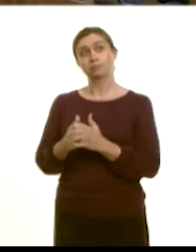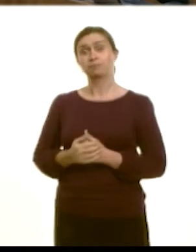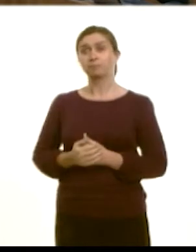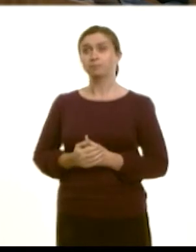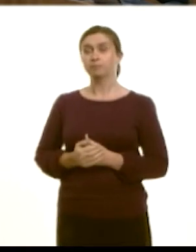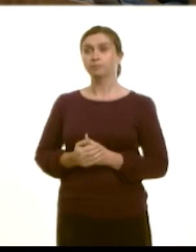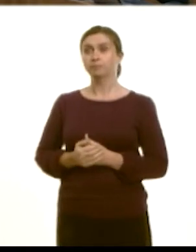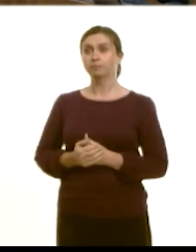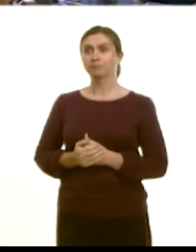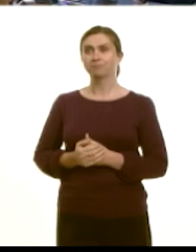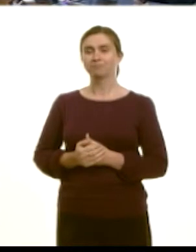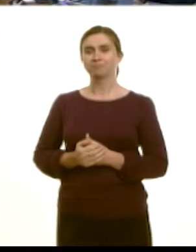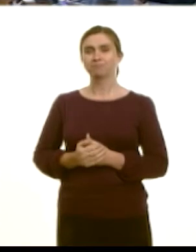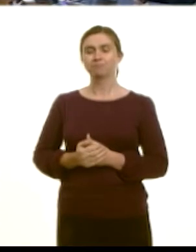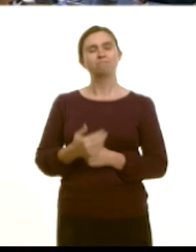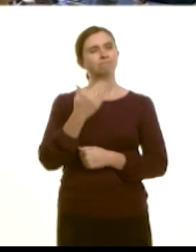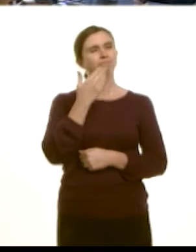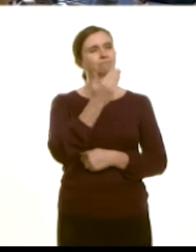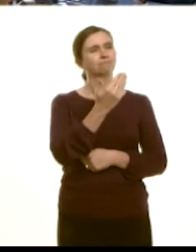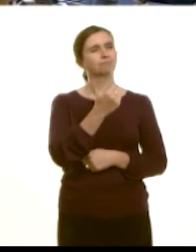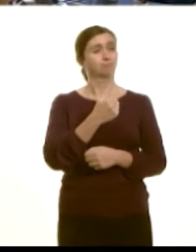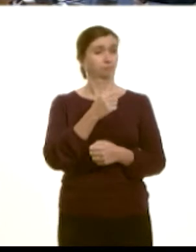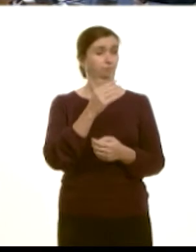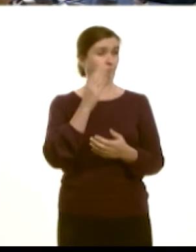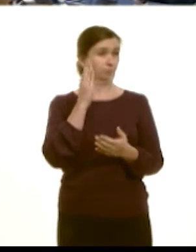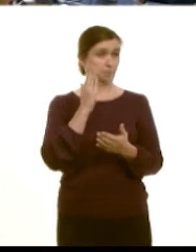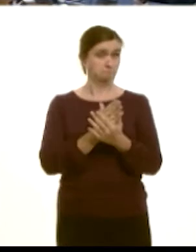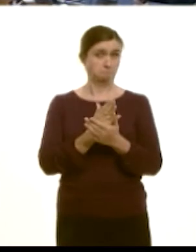Aled Roberts: First Minister, I am sure that each and every one of us would agree that